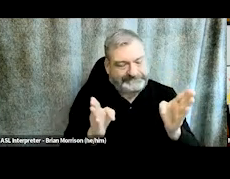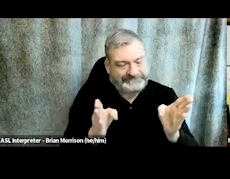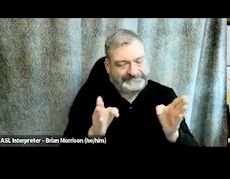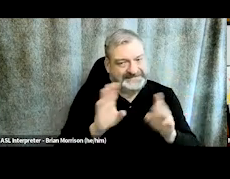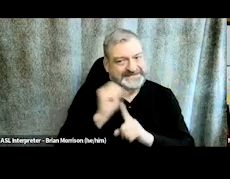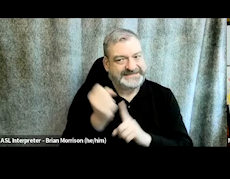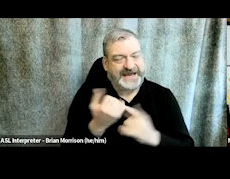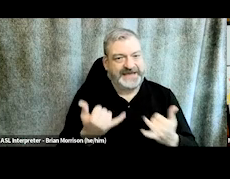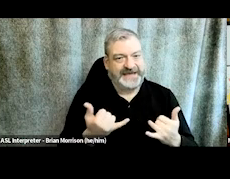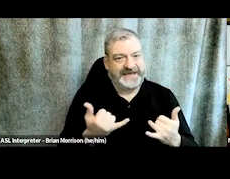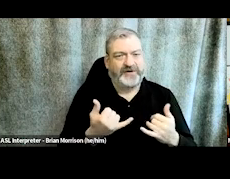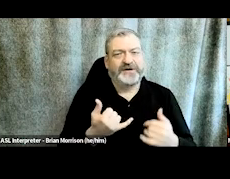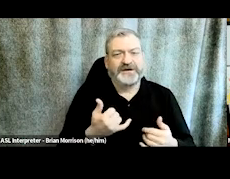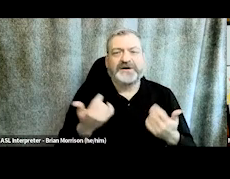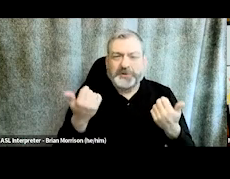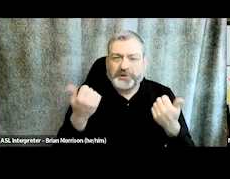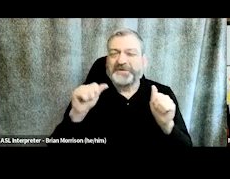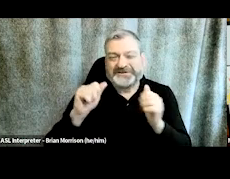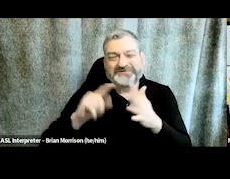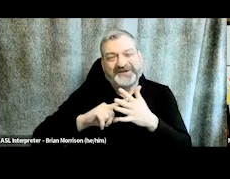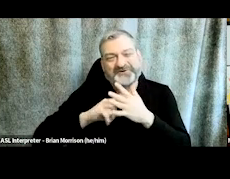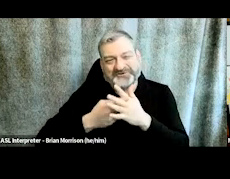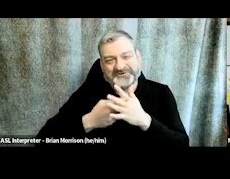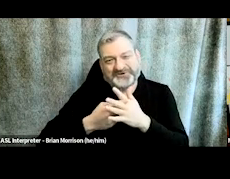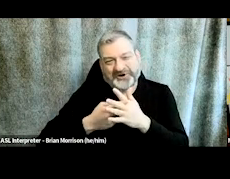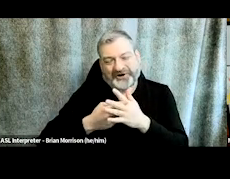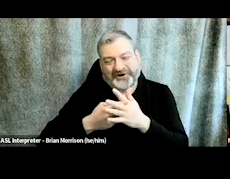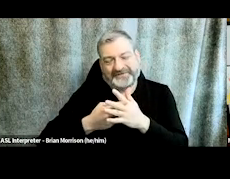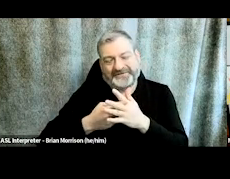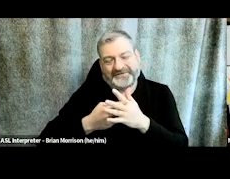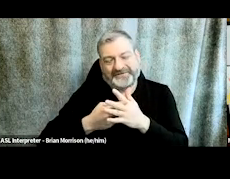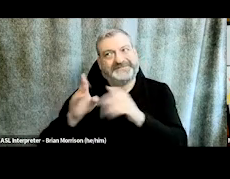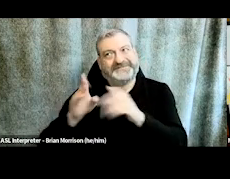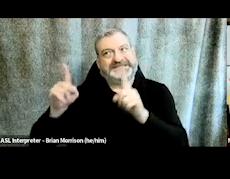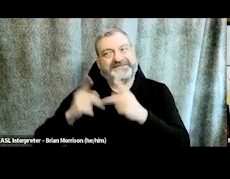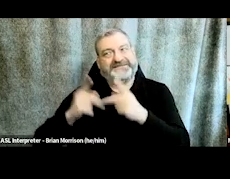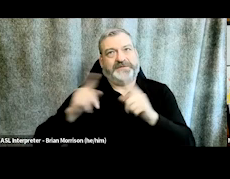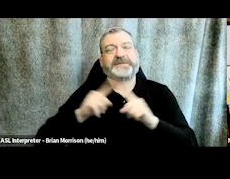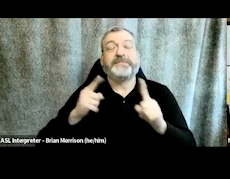We have addressed some of the legal reasons why you might need to do this, but we really, truly believe that it's the right thing to do,